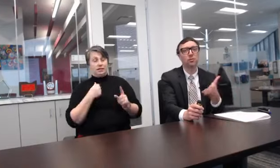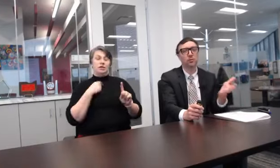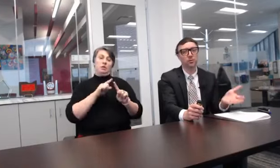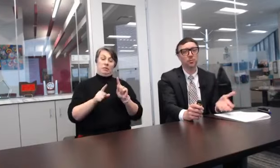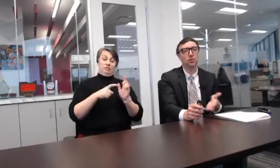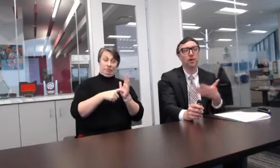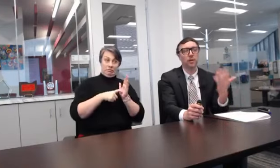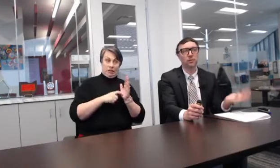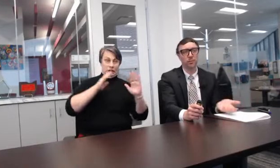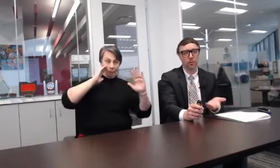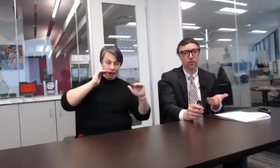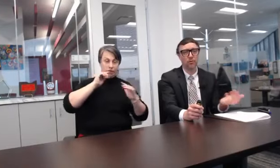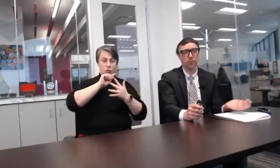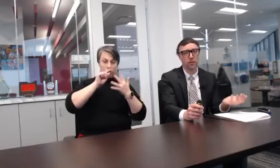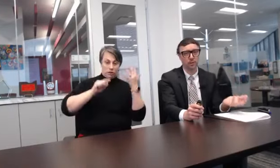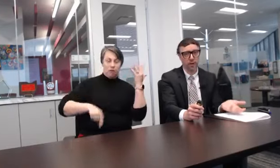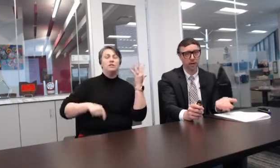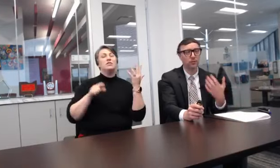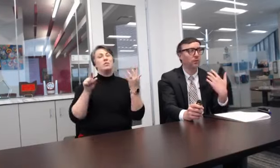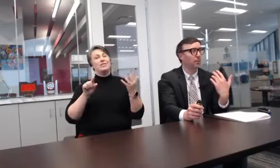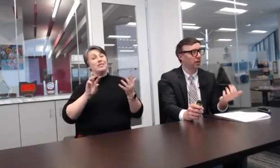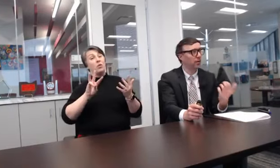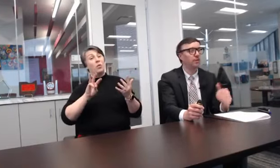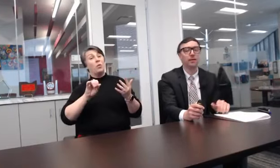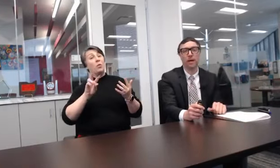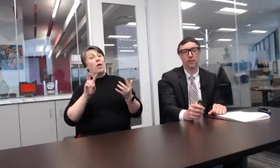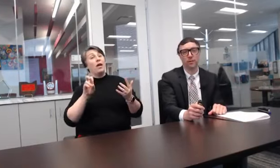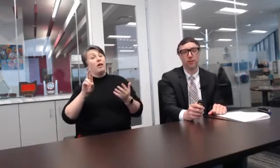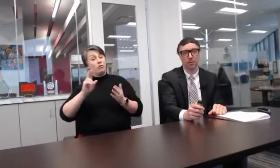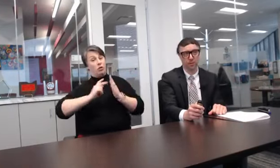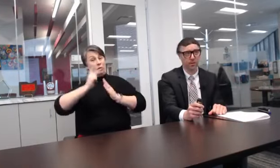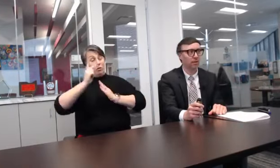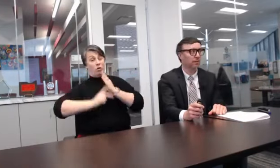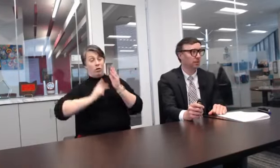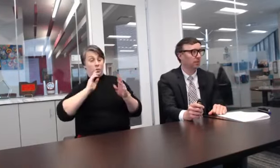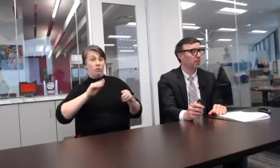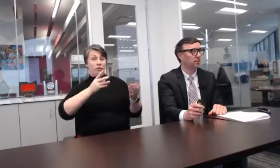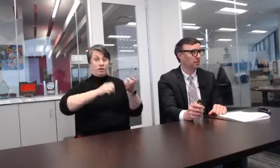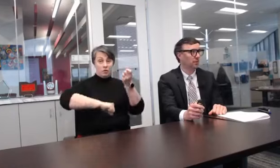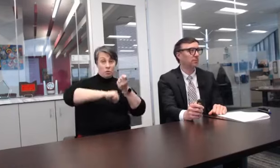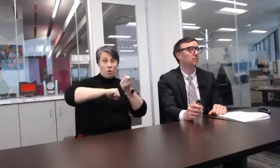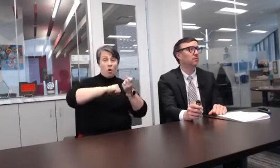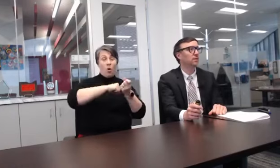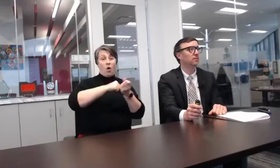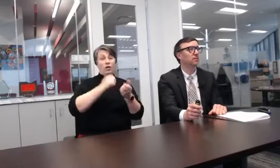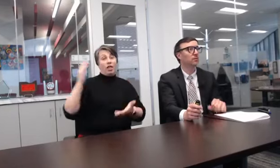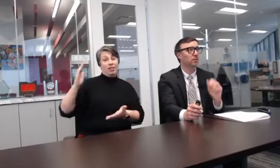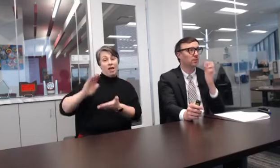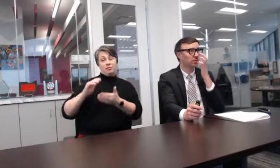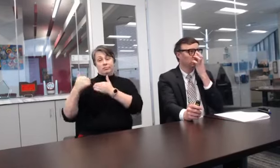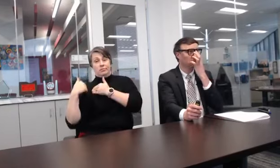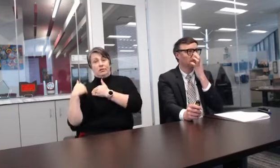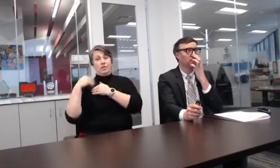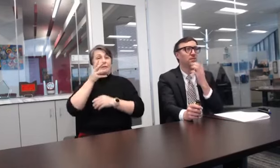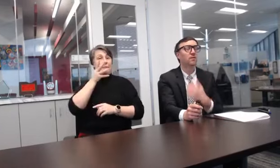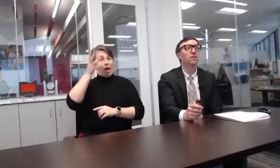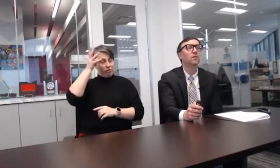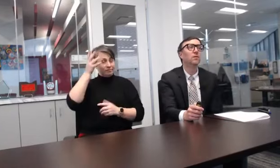to provide support for the child so the parent doesn't have to do everything, 'cause they can be exhausted. Yes, do you have a question? [Allison] Kevin we have a question.